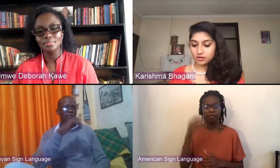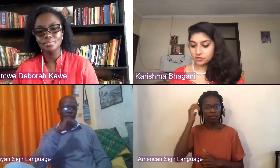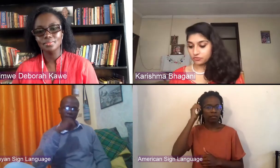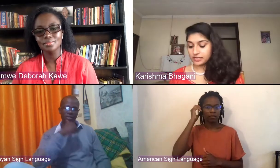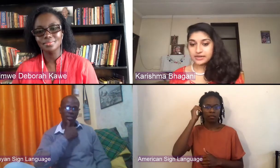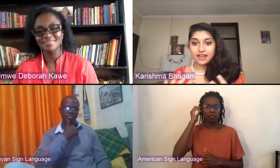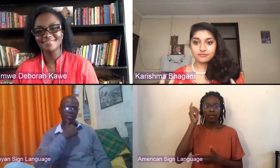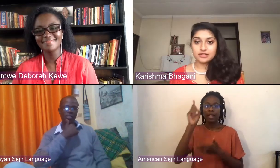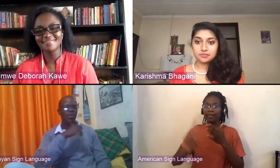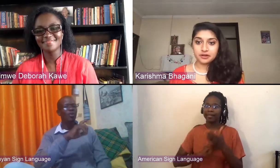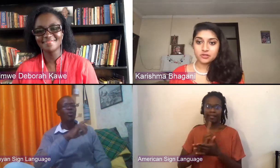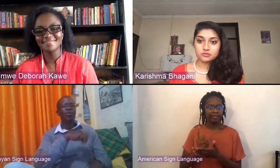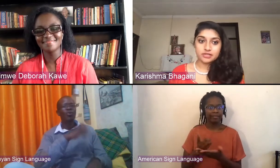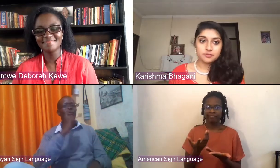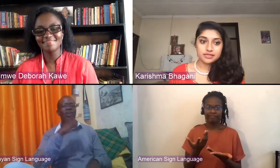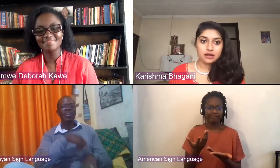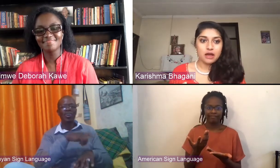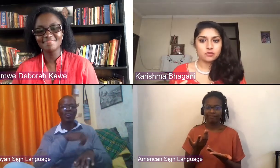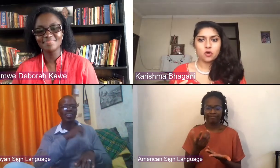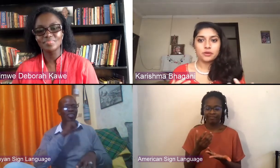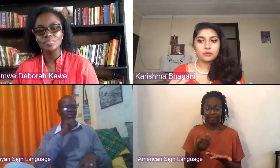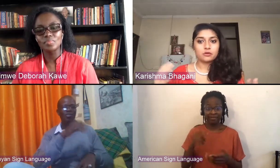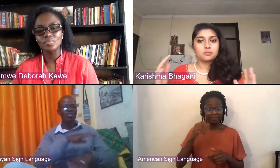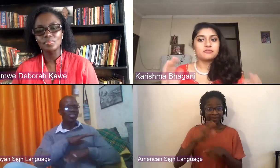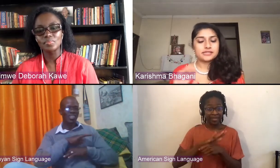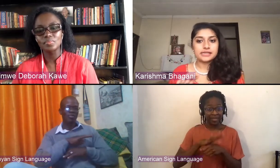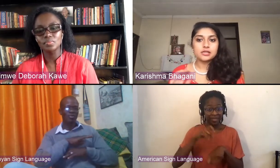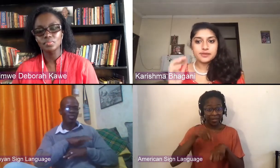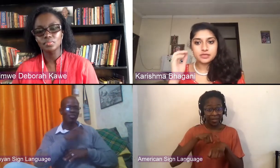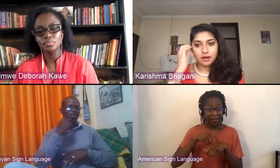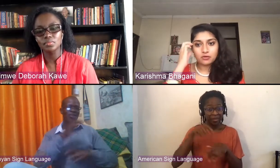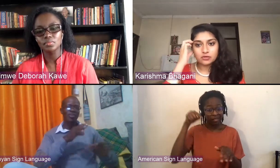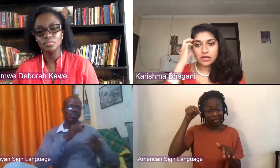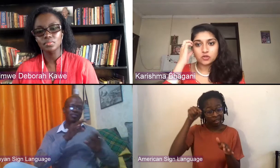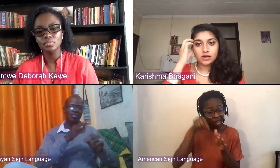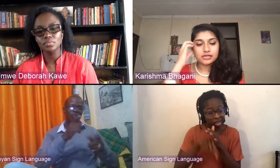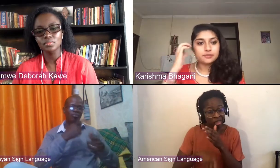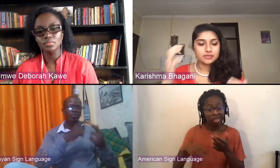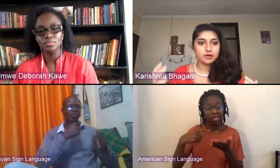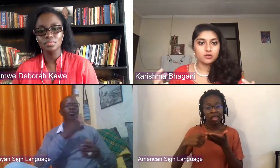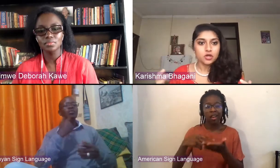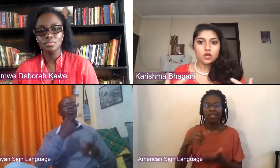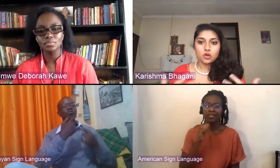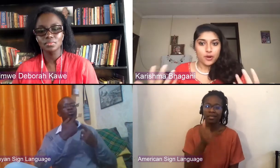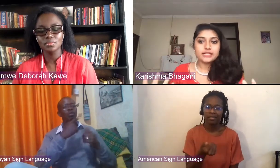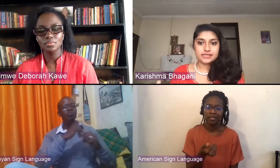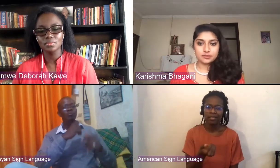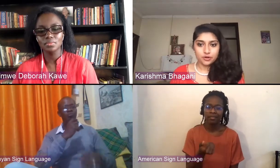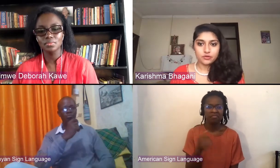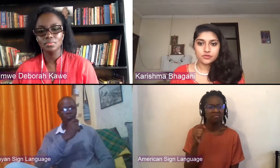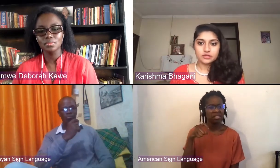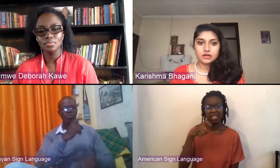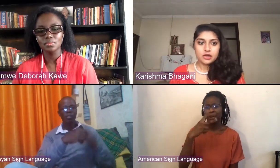to really dive deeper into it. But I was hoping we could pivot a little bit about and talk a little bit about your practice as a producer